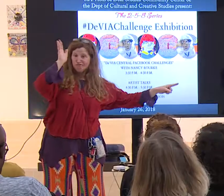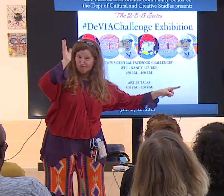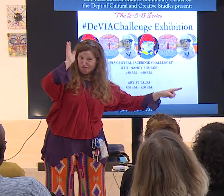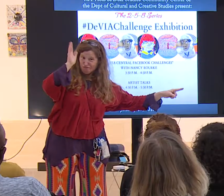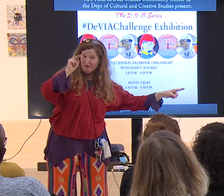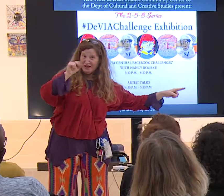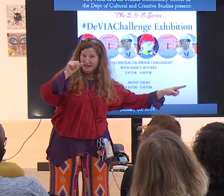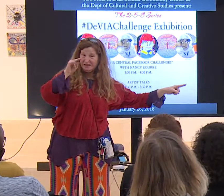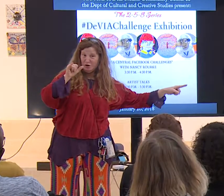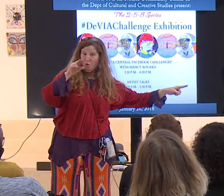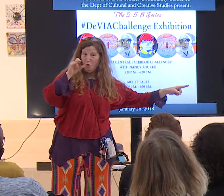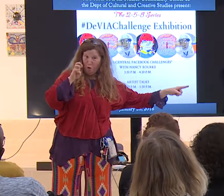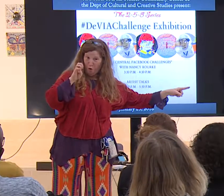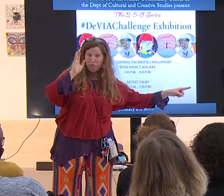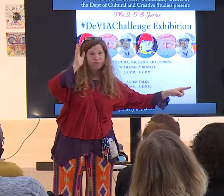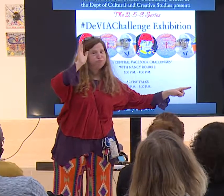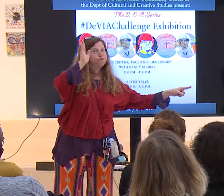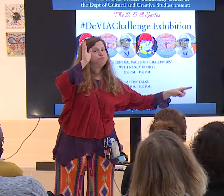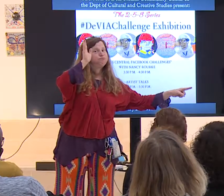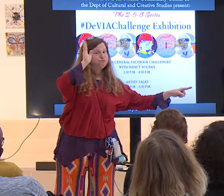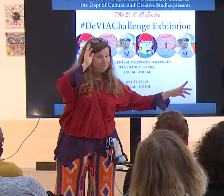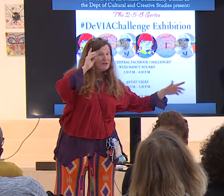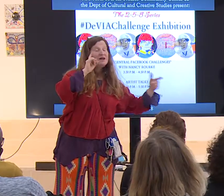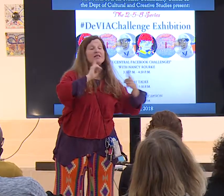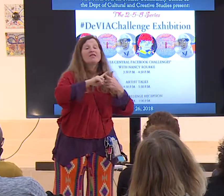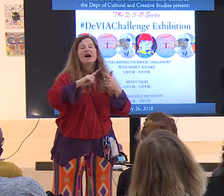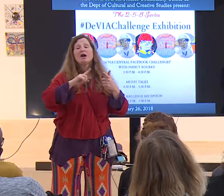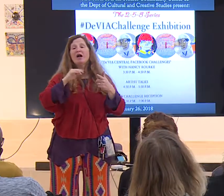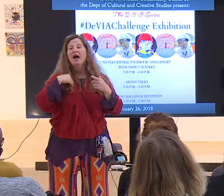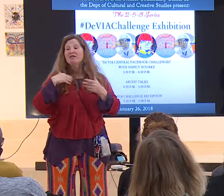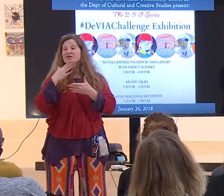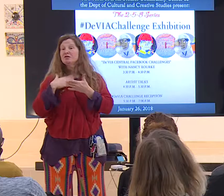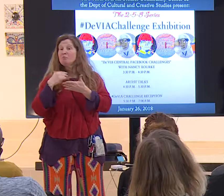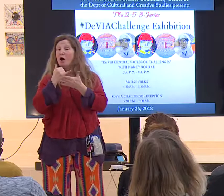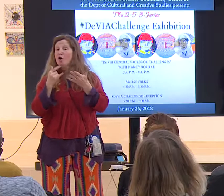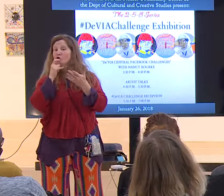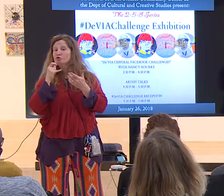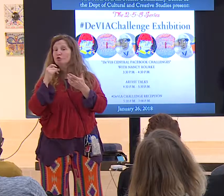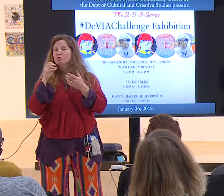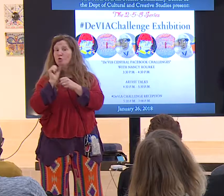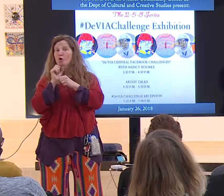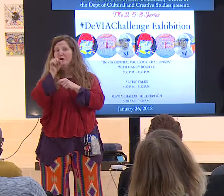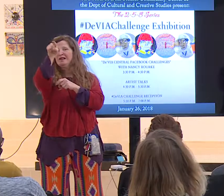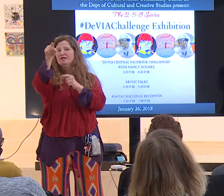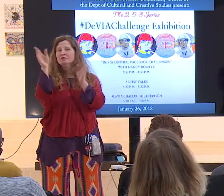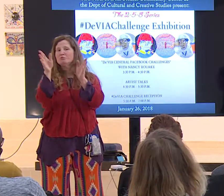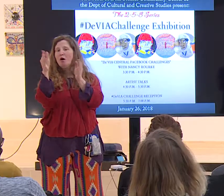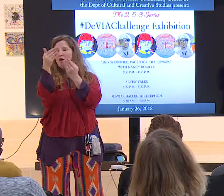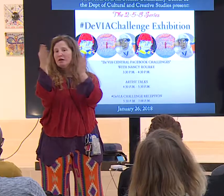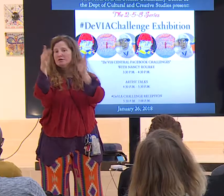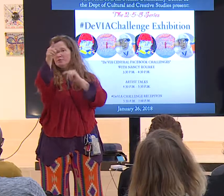Patty Durr: I do want to introduce our guest, Nancy Rourke. Then we'll have some artists whose work is